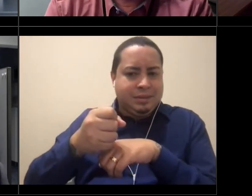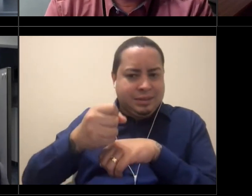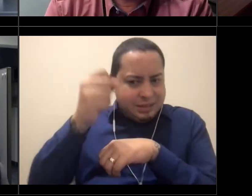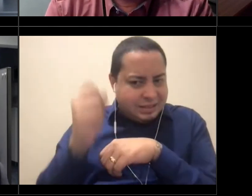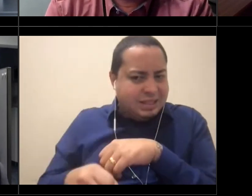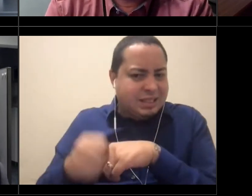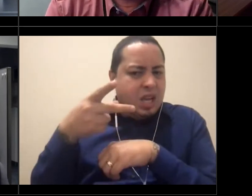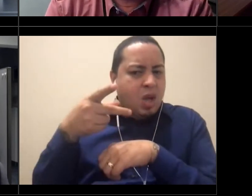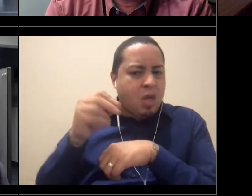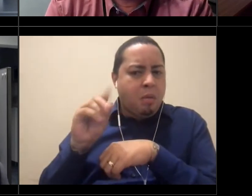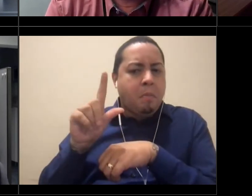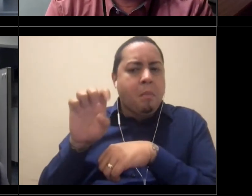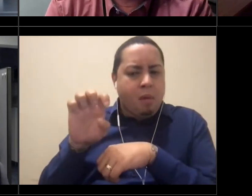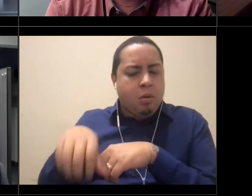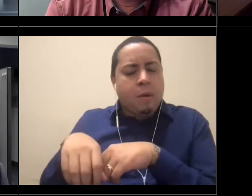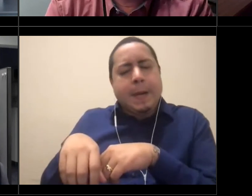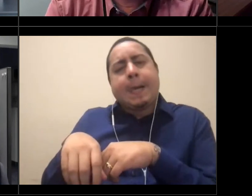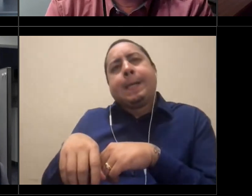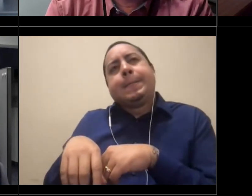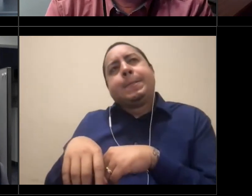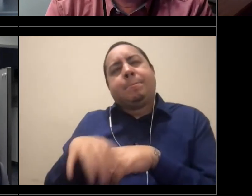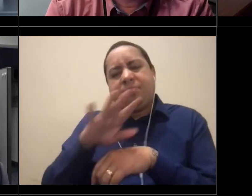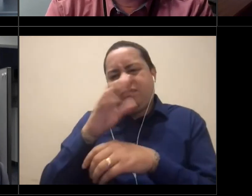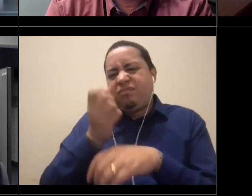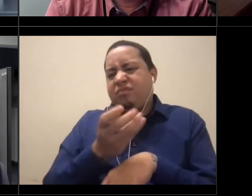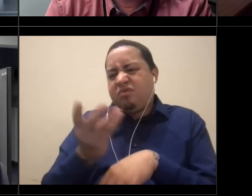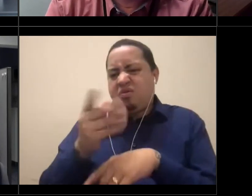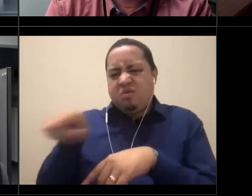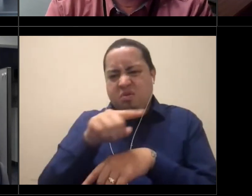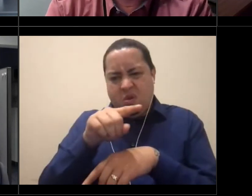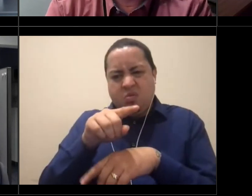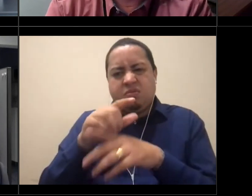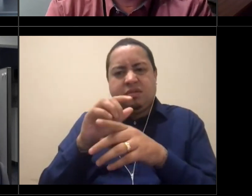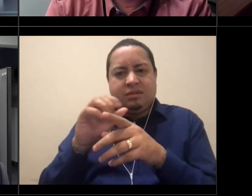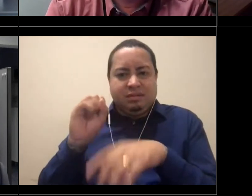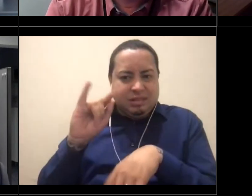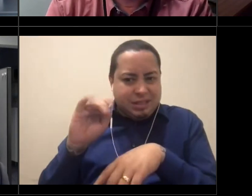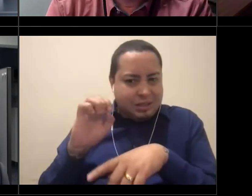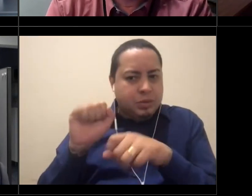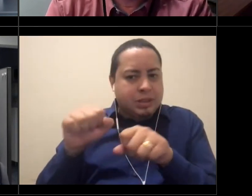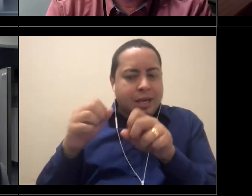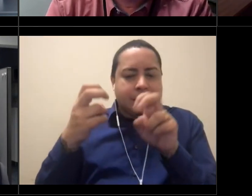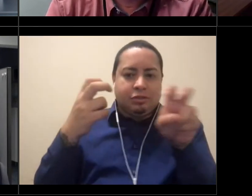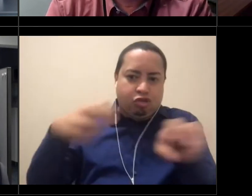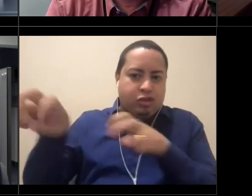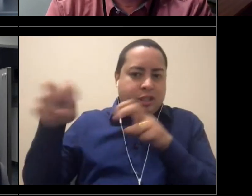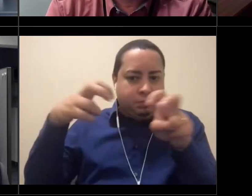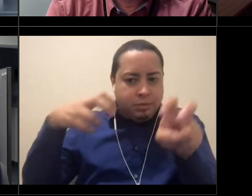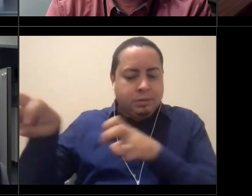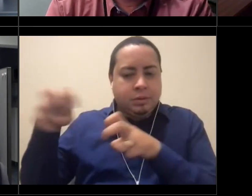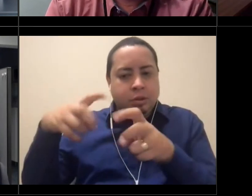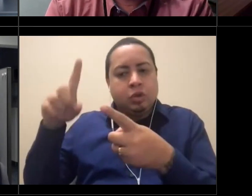And there's a number of those sites that actually we can transmit to the satellites and collect the data from the various satellites.